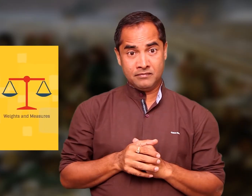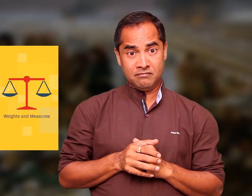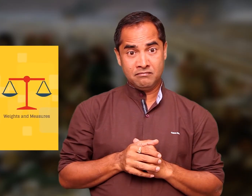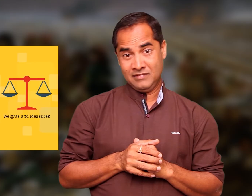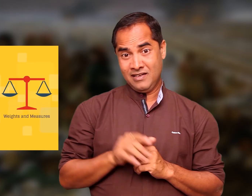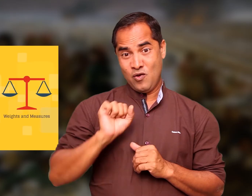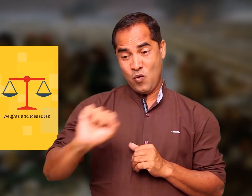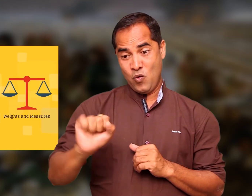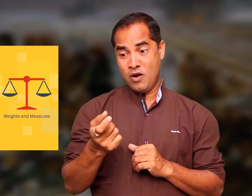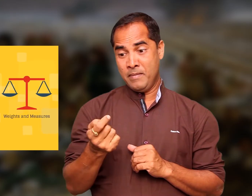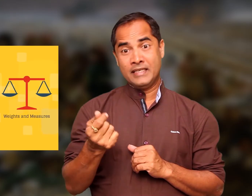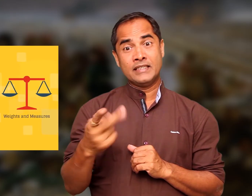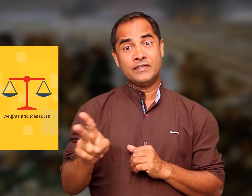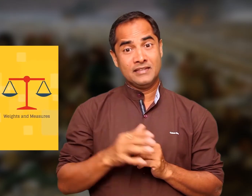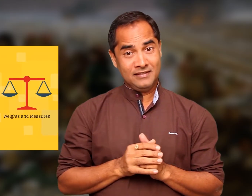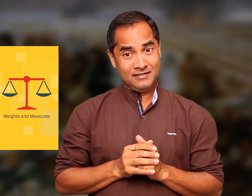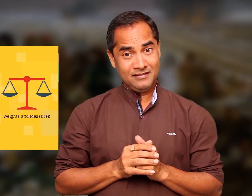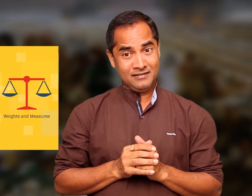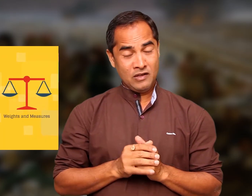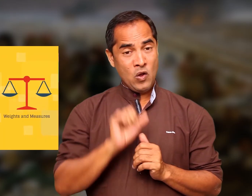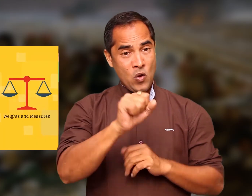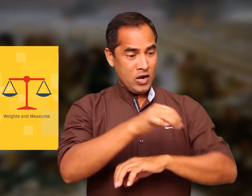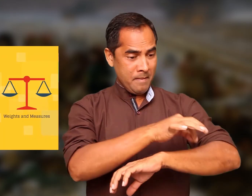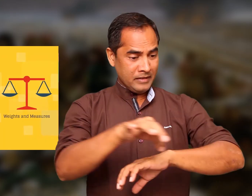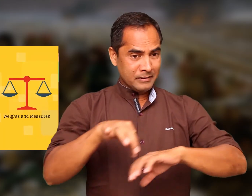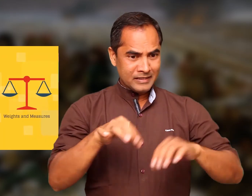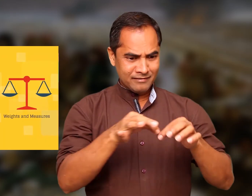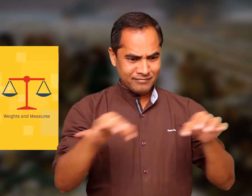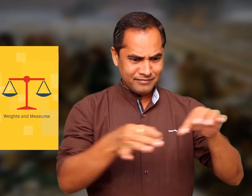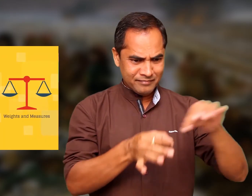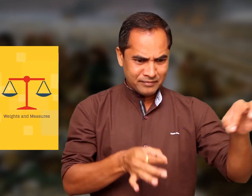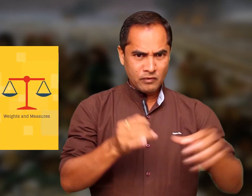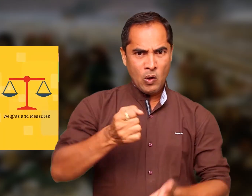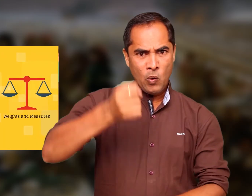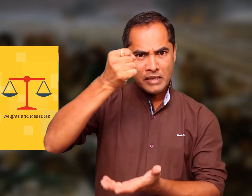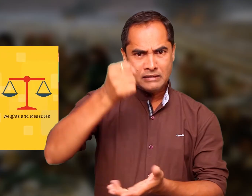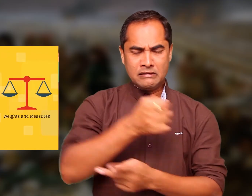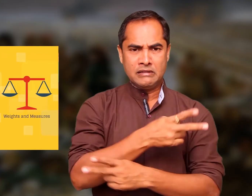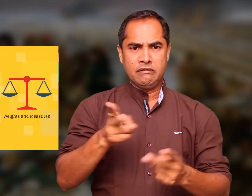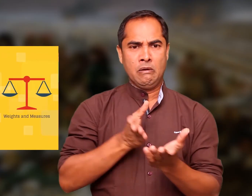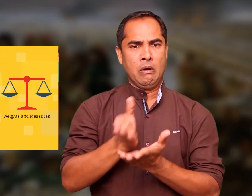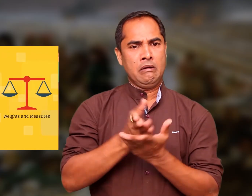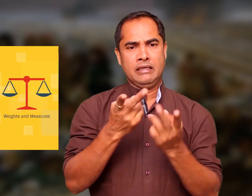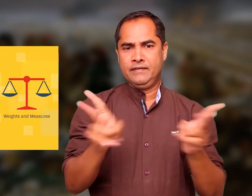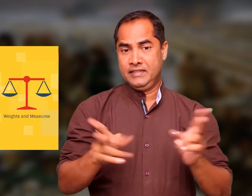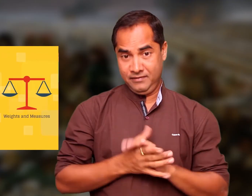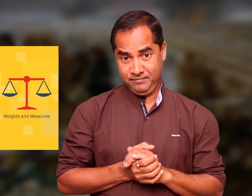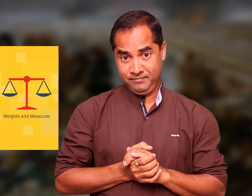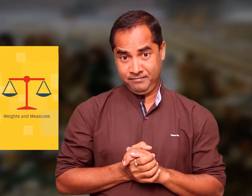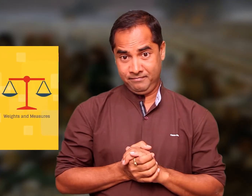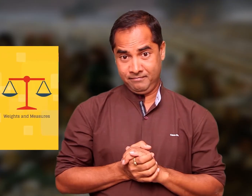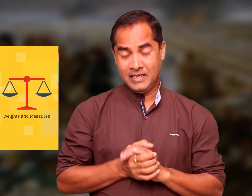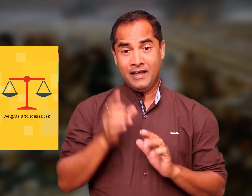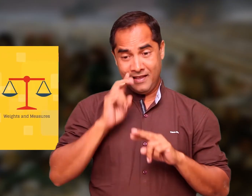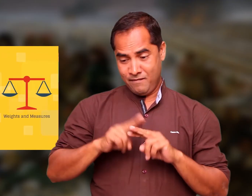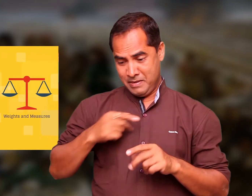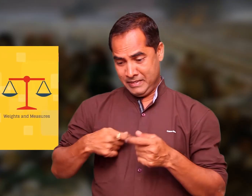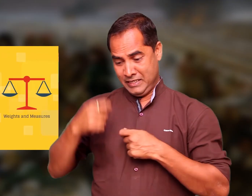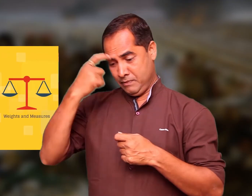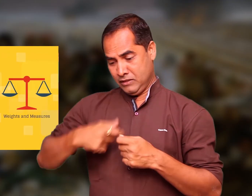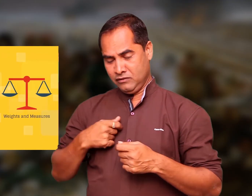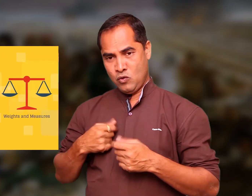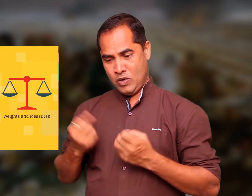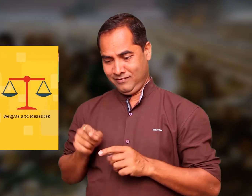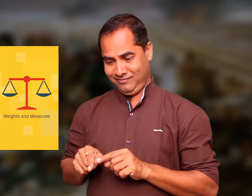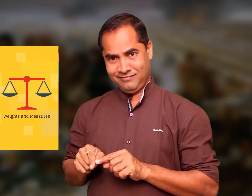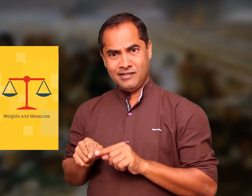Each territory had its own measurement and own currency. If a merchant traveled